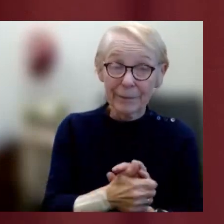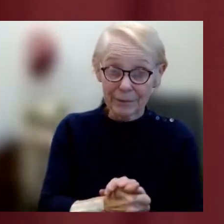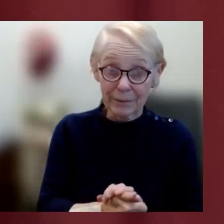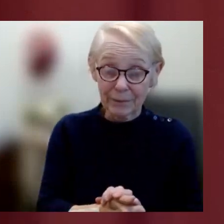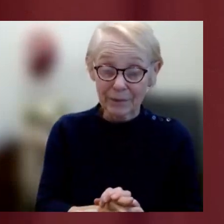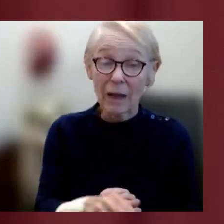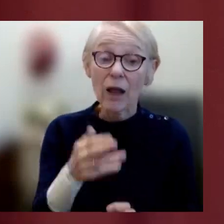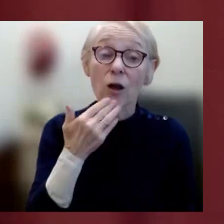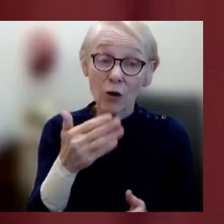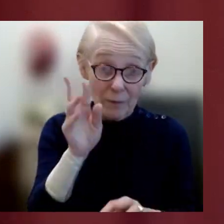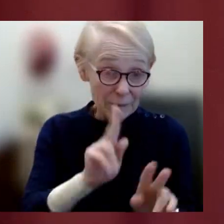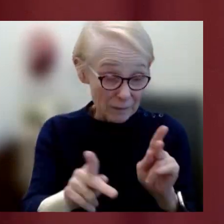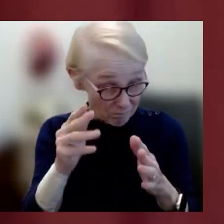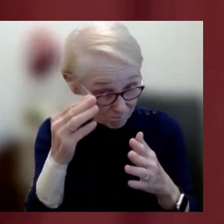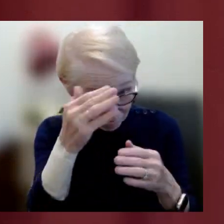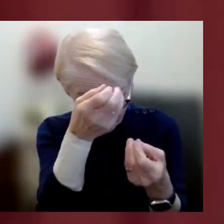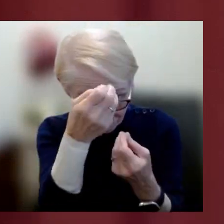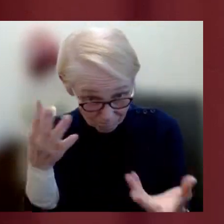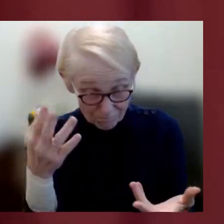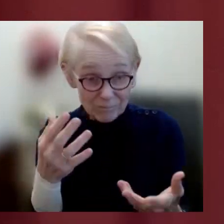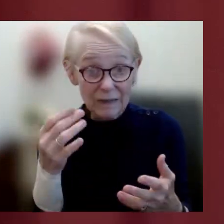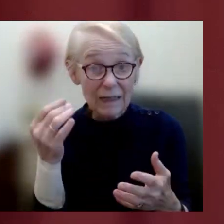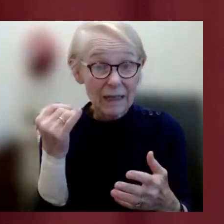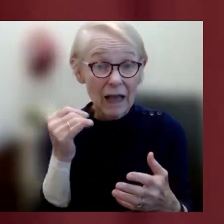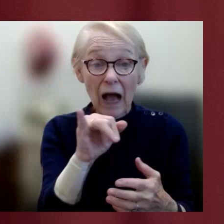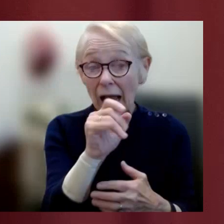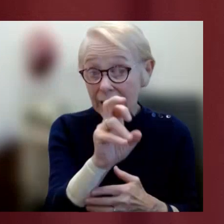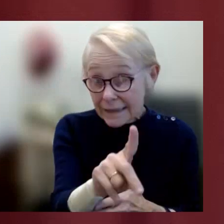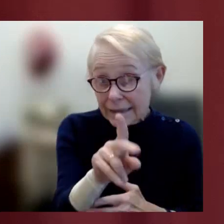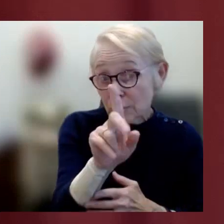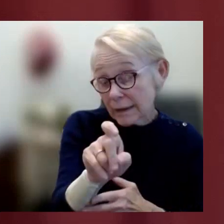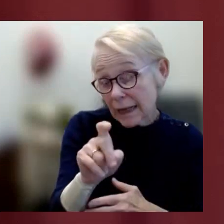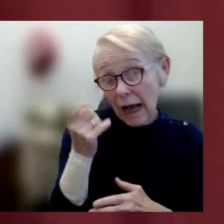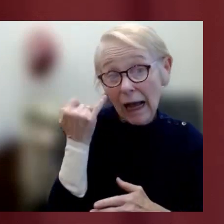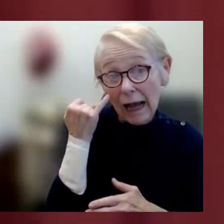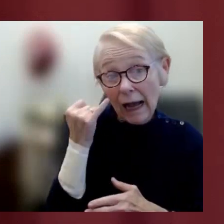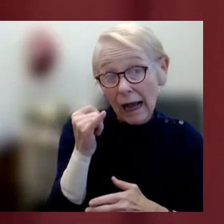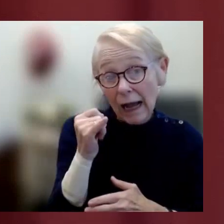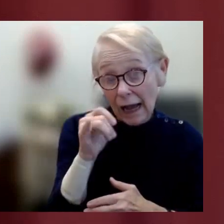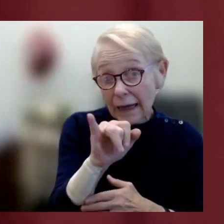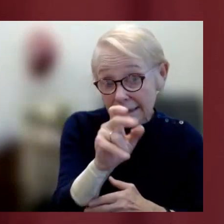be aware that there there is some ID requirement to request that uh that ballot but it's it's